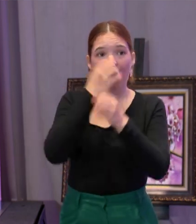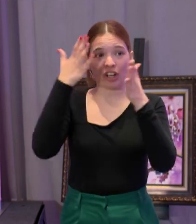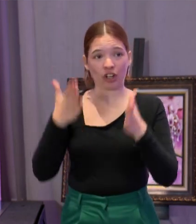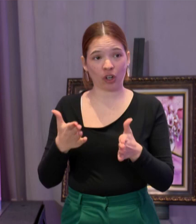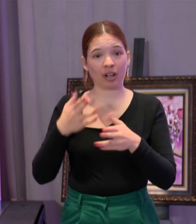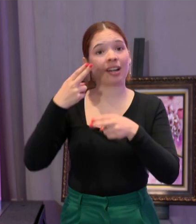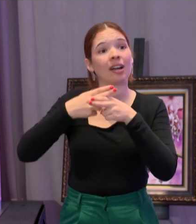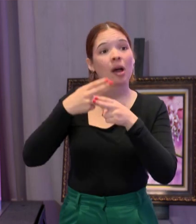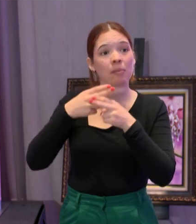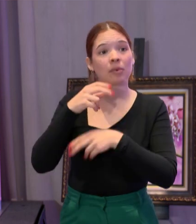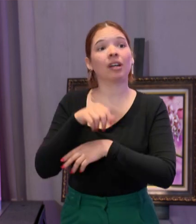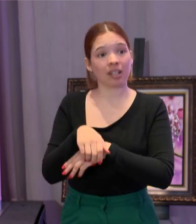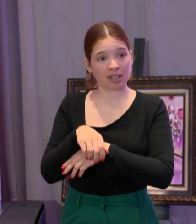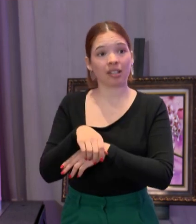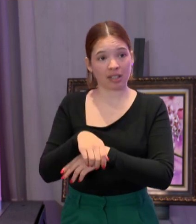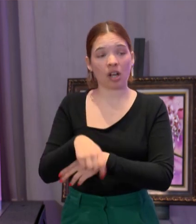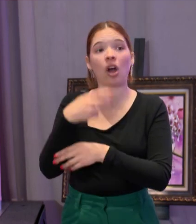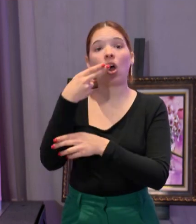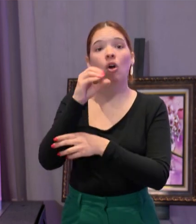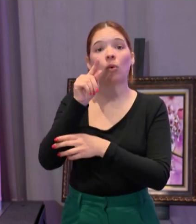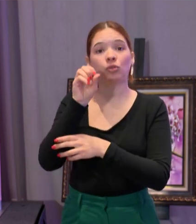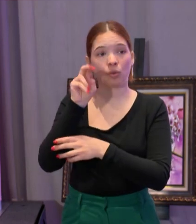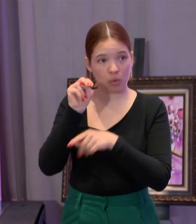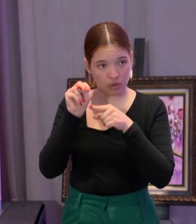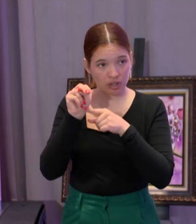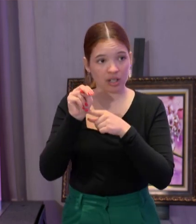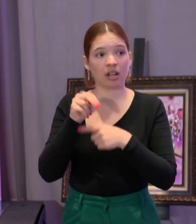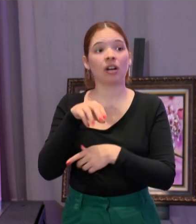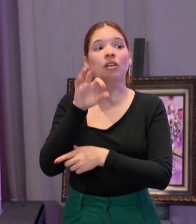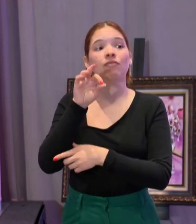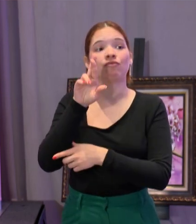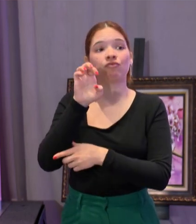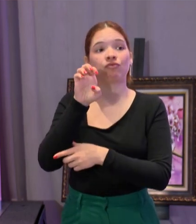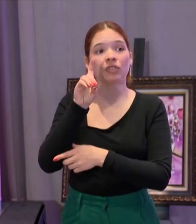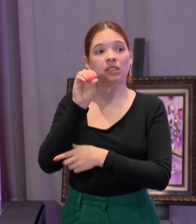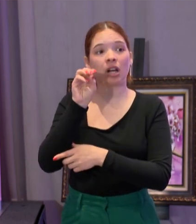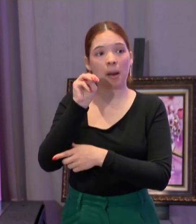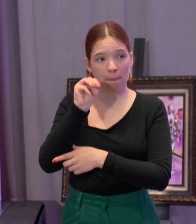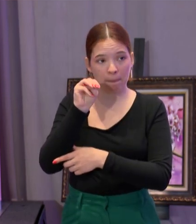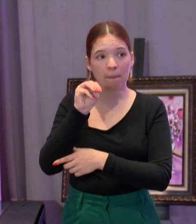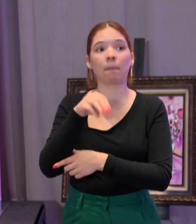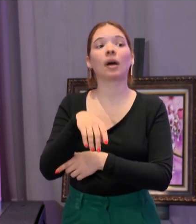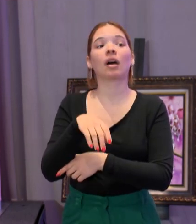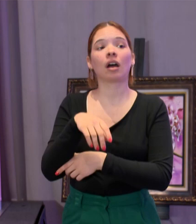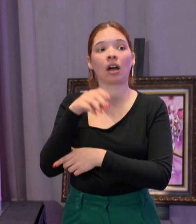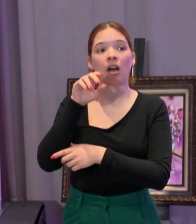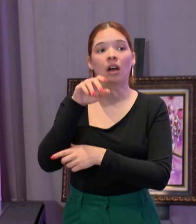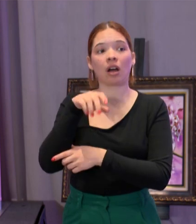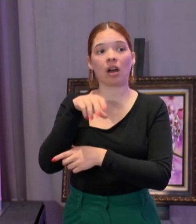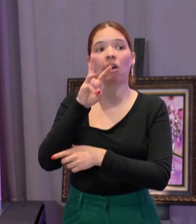THELMA HOUSTON, FREEDOM WILLIAMS, AND MULTI-PLATINUM GROUP KRVLT C. MUSIC FACTORY.